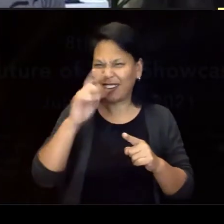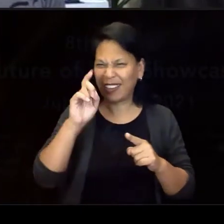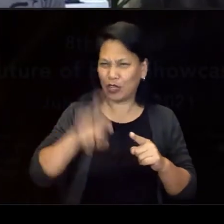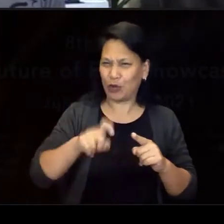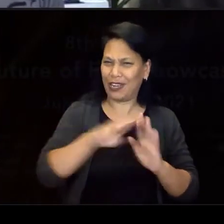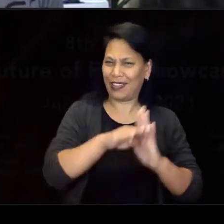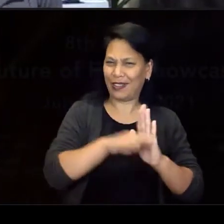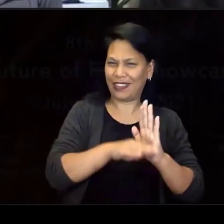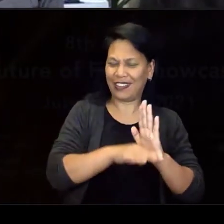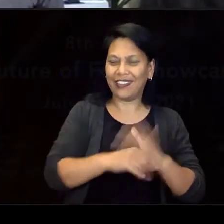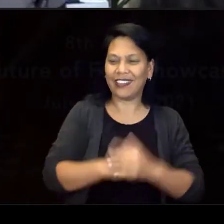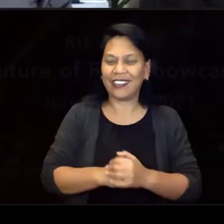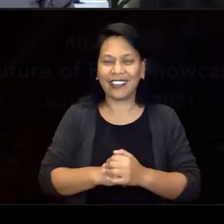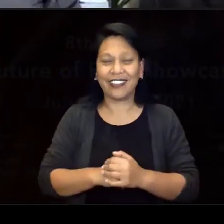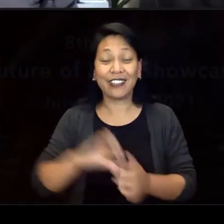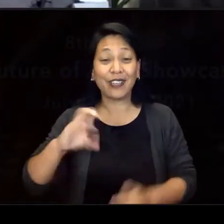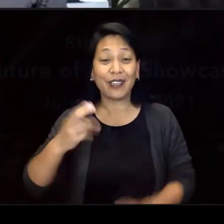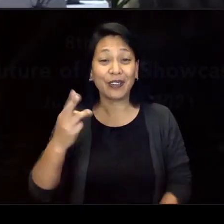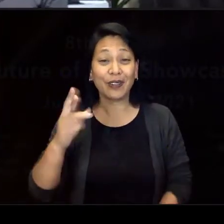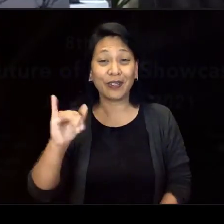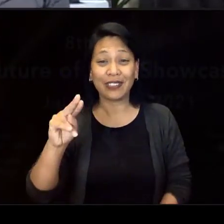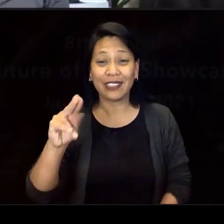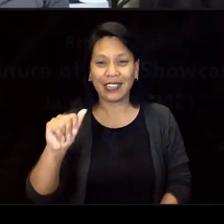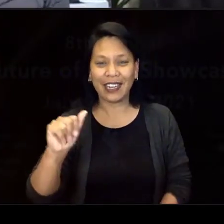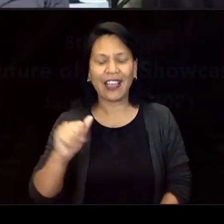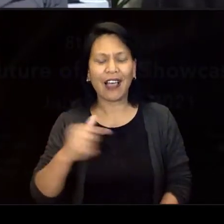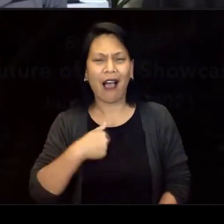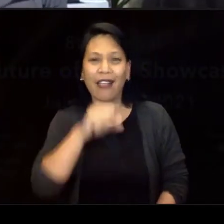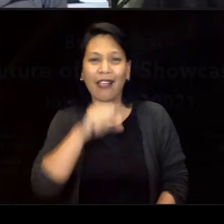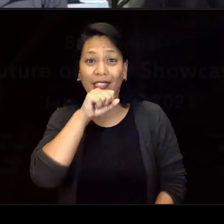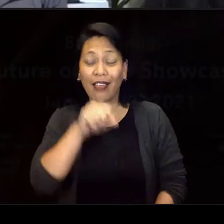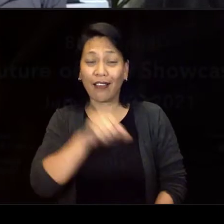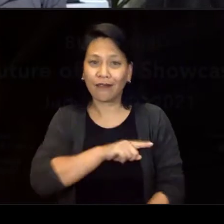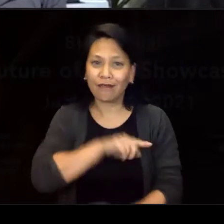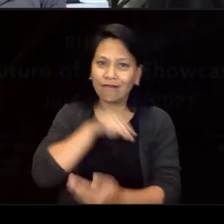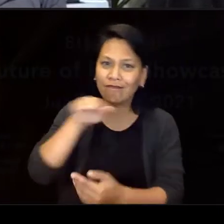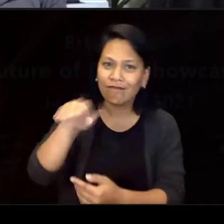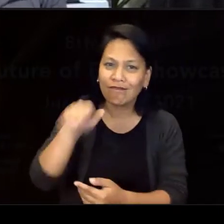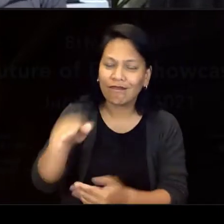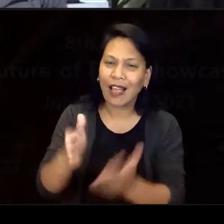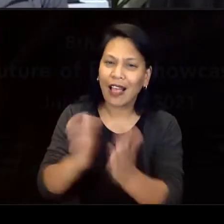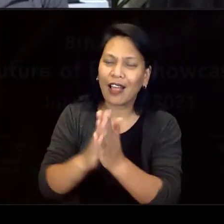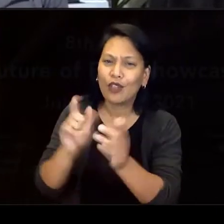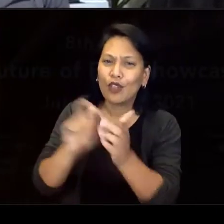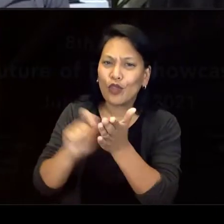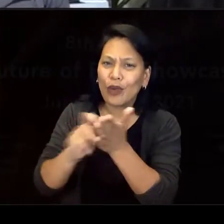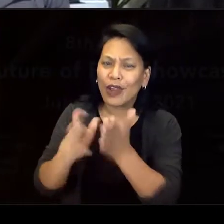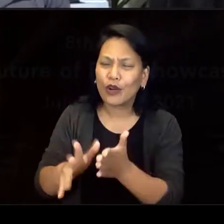Yeah, I love it. Asking the directors or the writers to, you know, describe to me how,